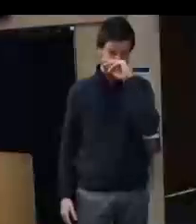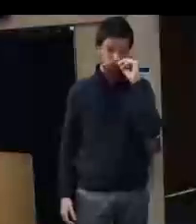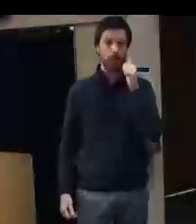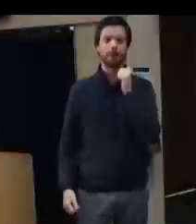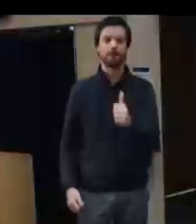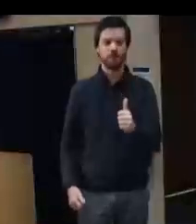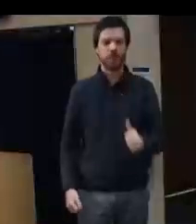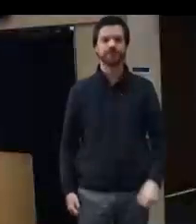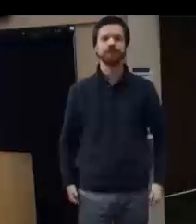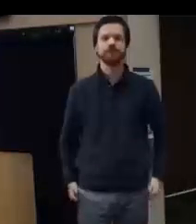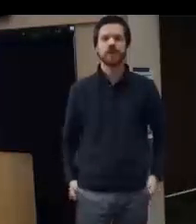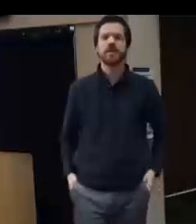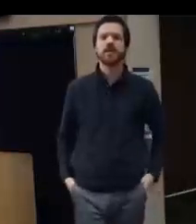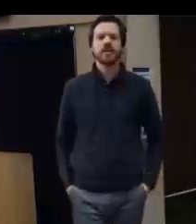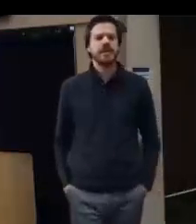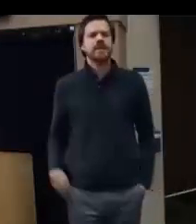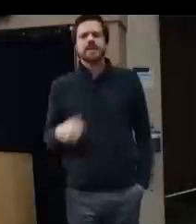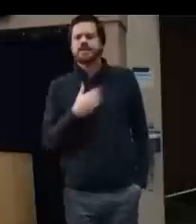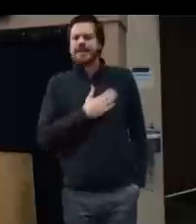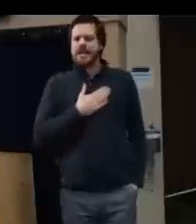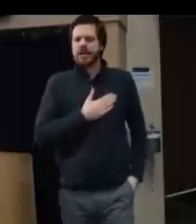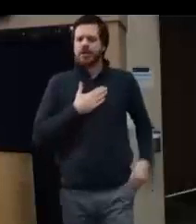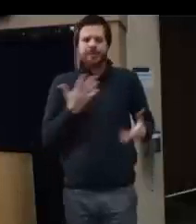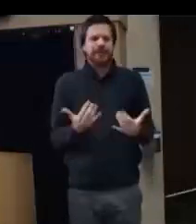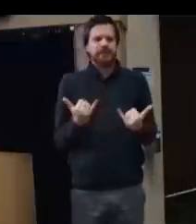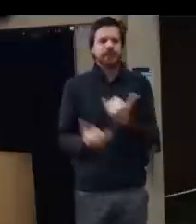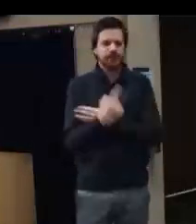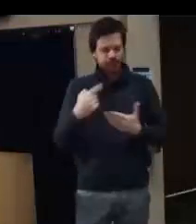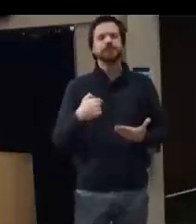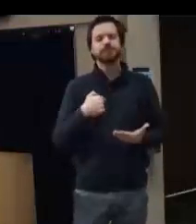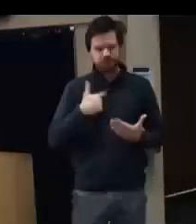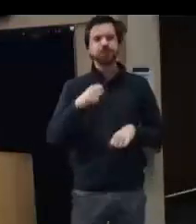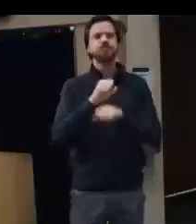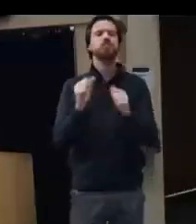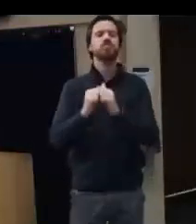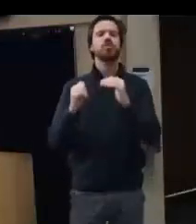go okay um it's such a pleasure to be here today so I've been working with adults with congenital